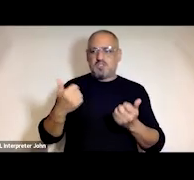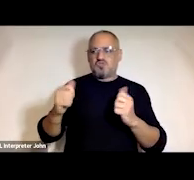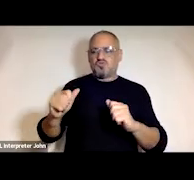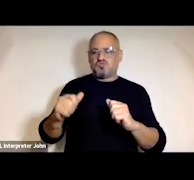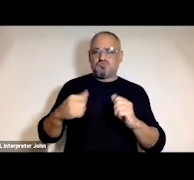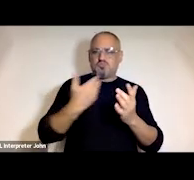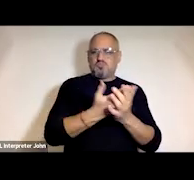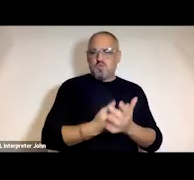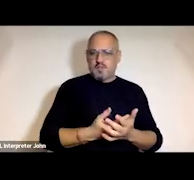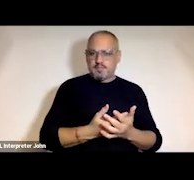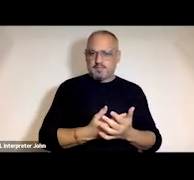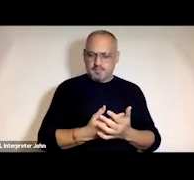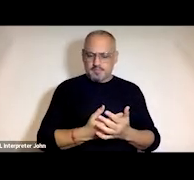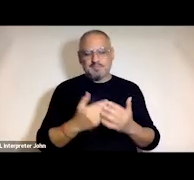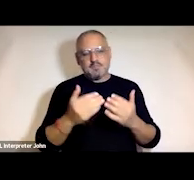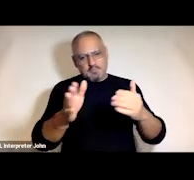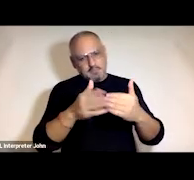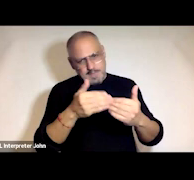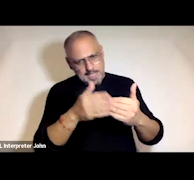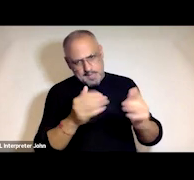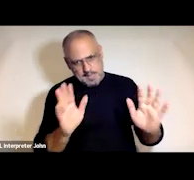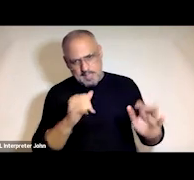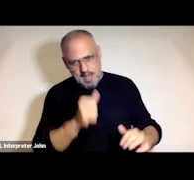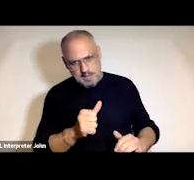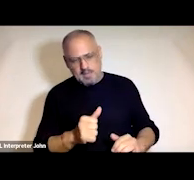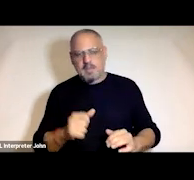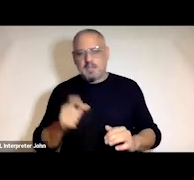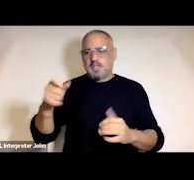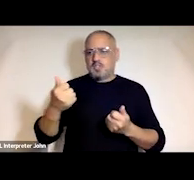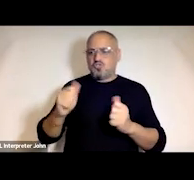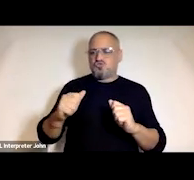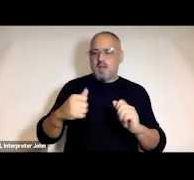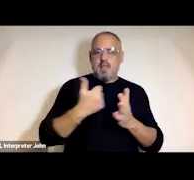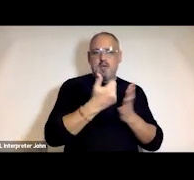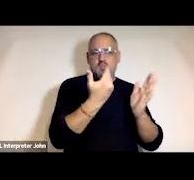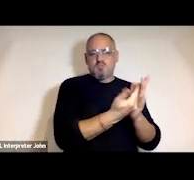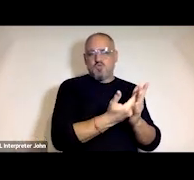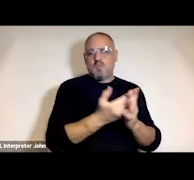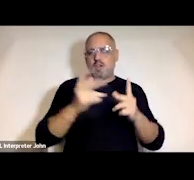And this is easier said than done, I'll say that. But you need to try to help prove that the person's substance use